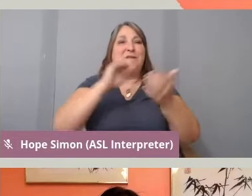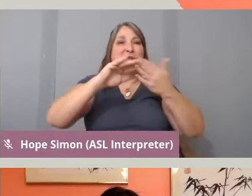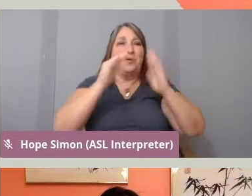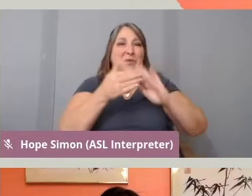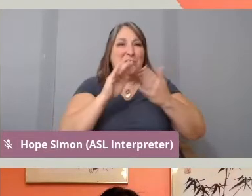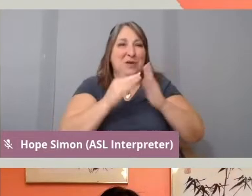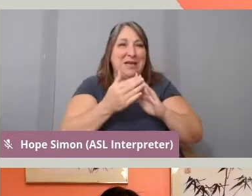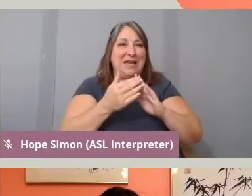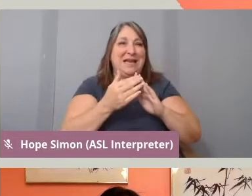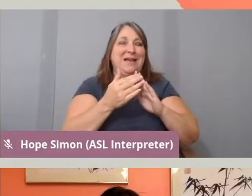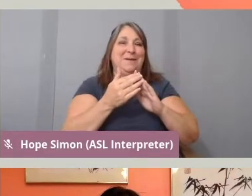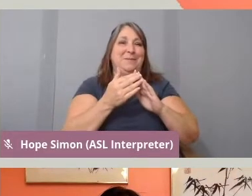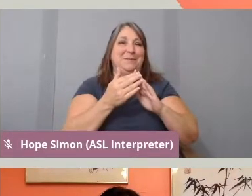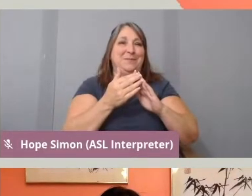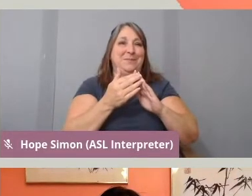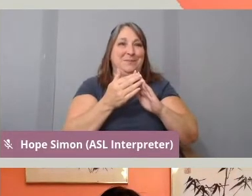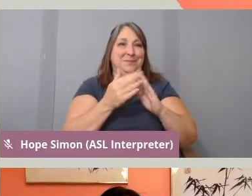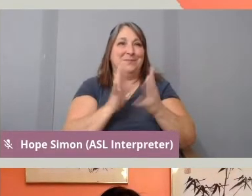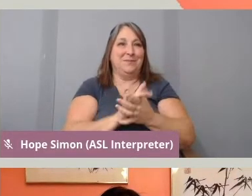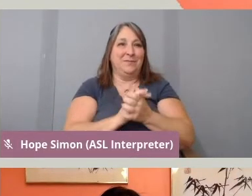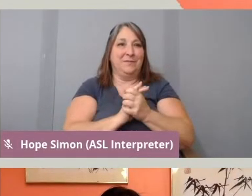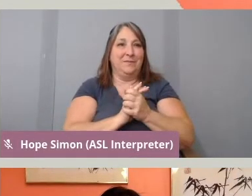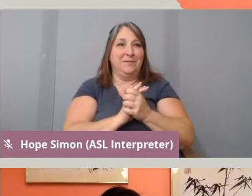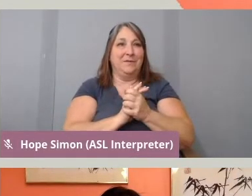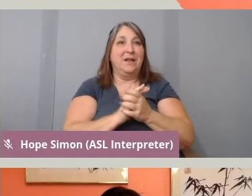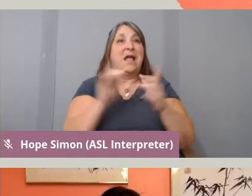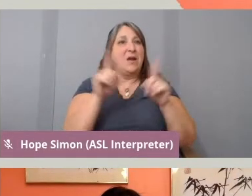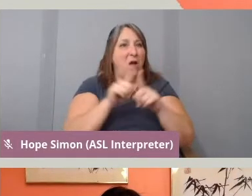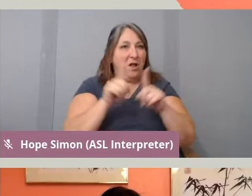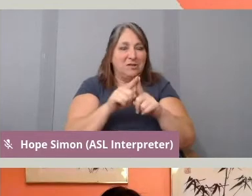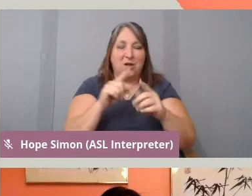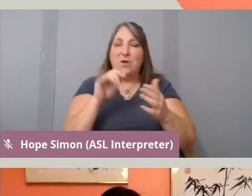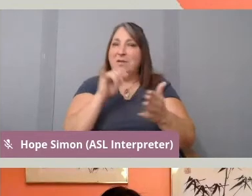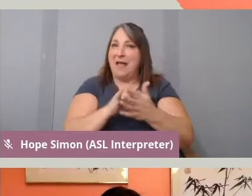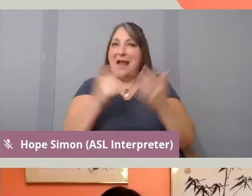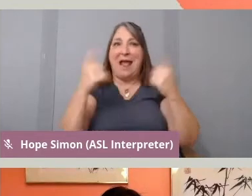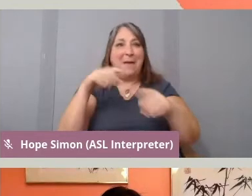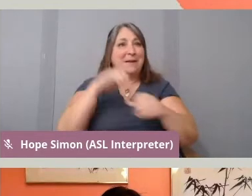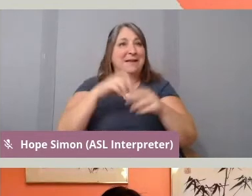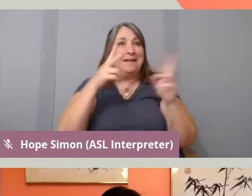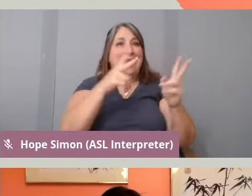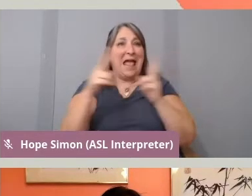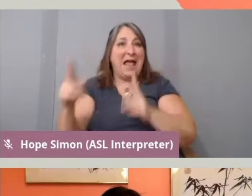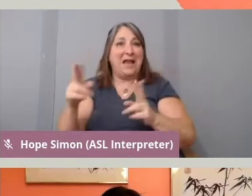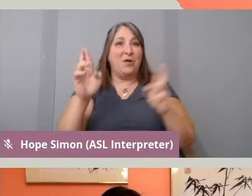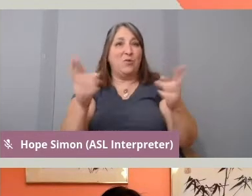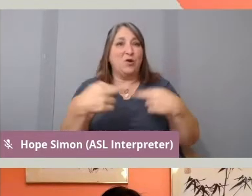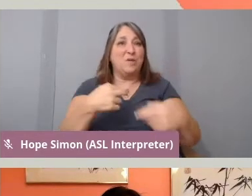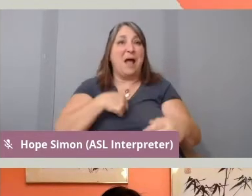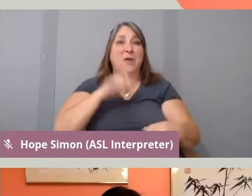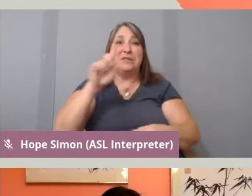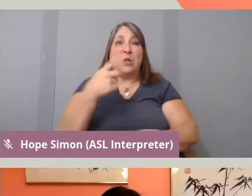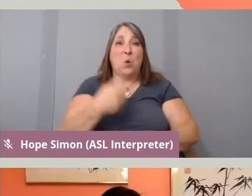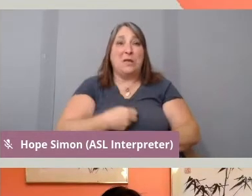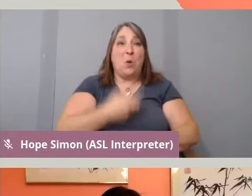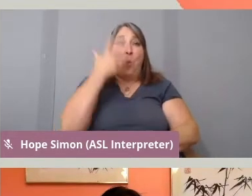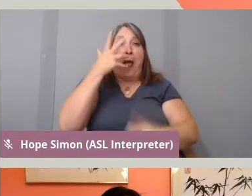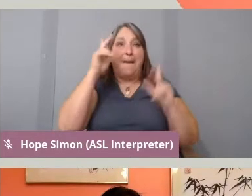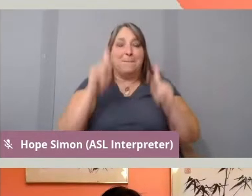in connection with. And that also came down into the edit room. I was the only white person in a primary role in that position,